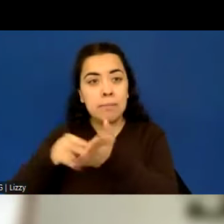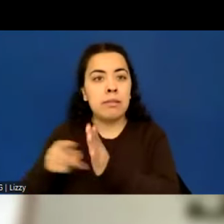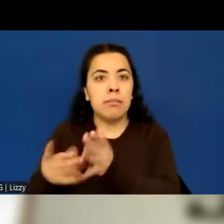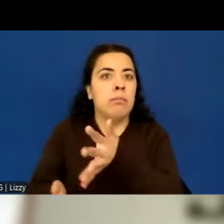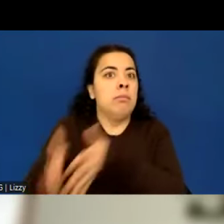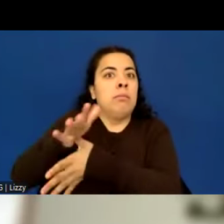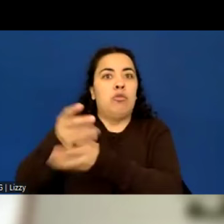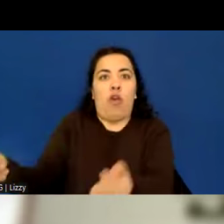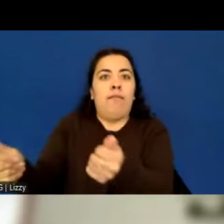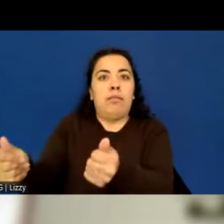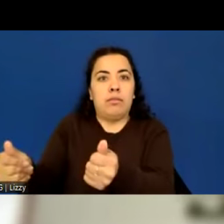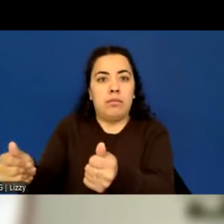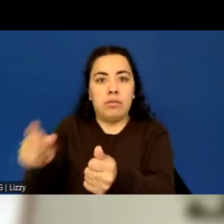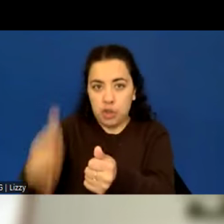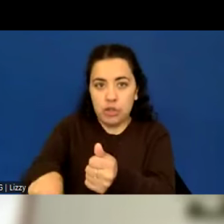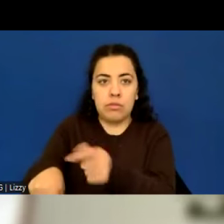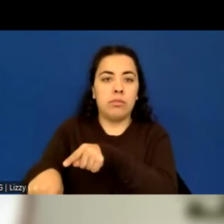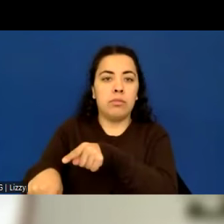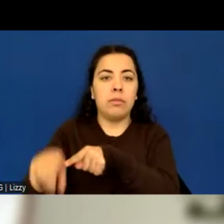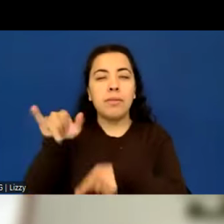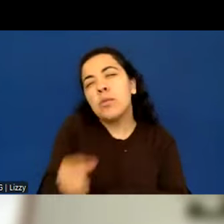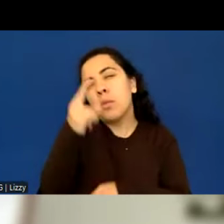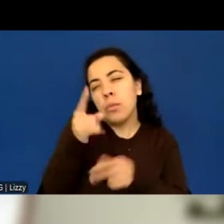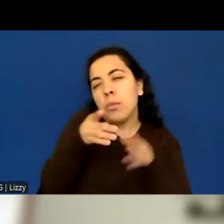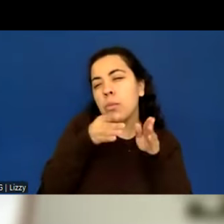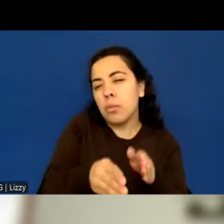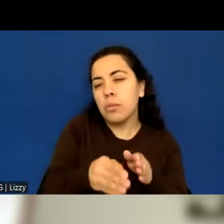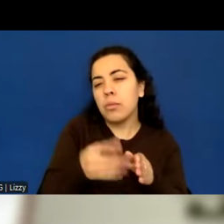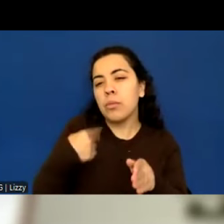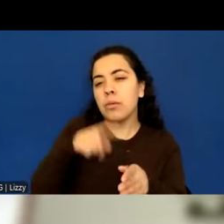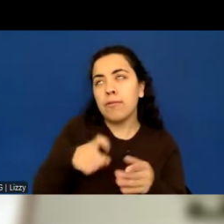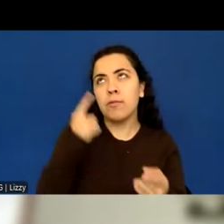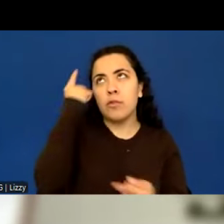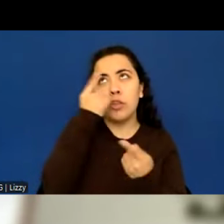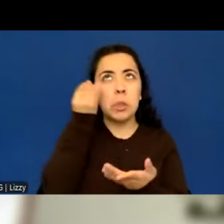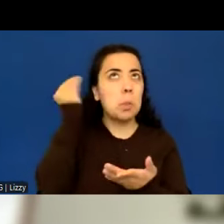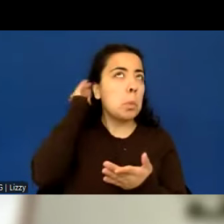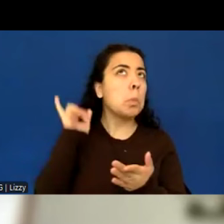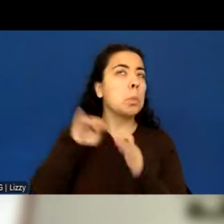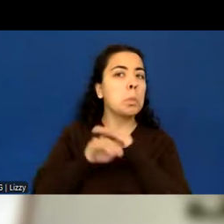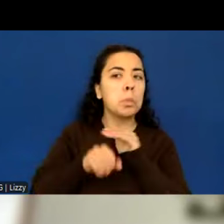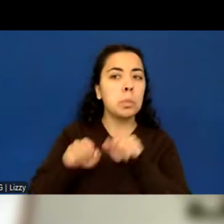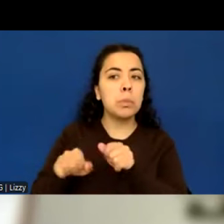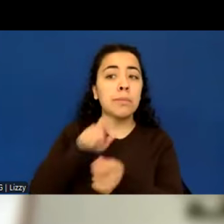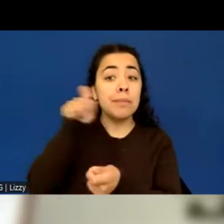That is just one of the aspects that we need to consider in accessibility, in particular because